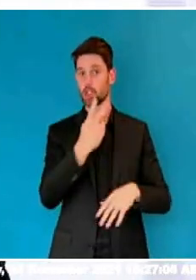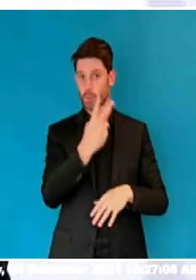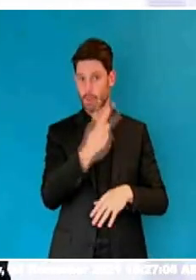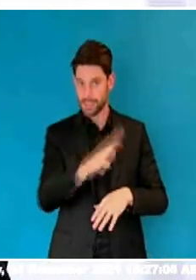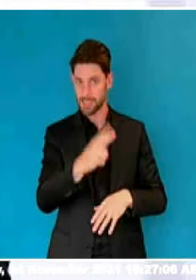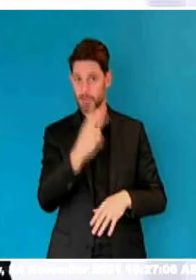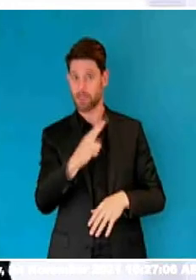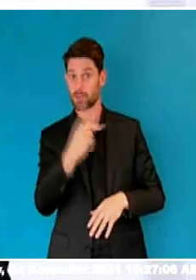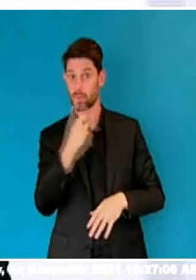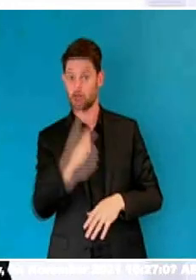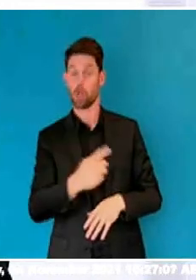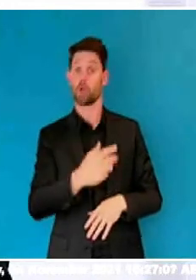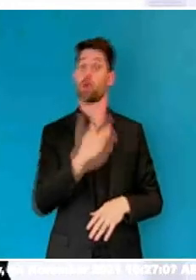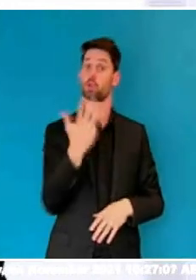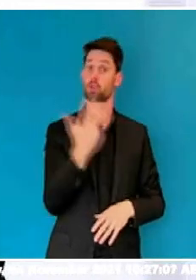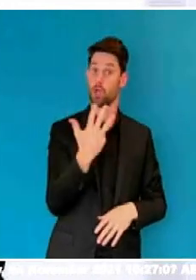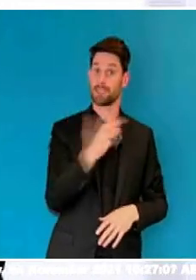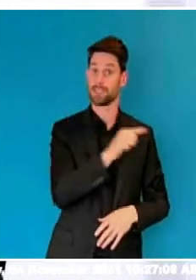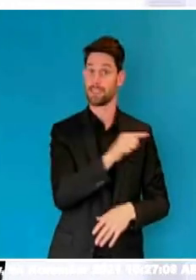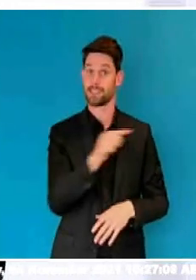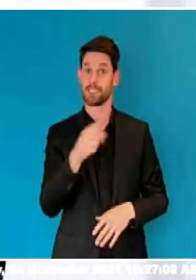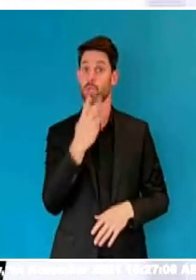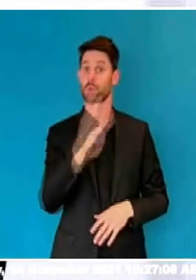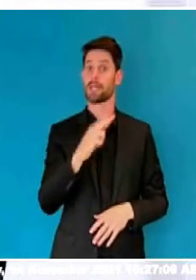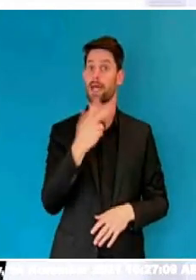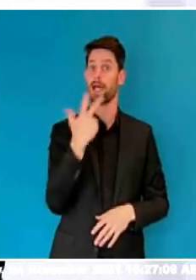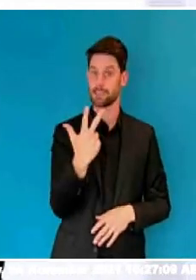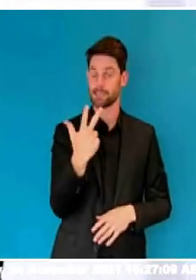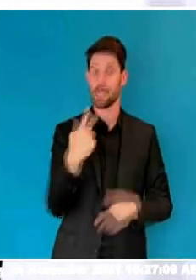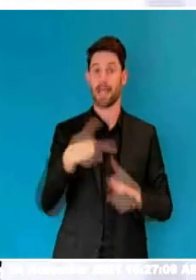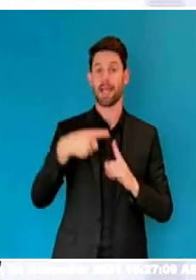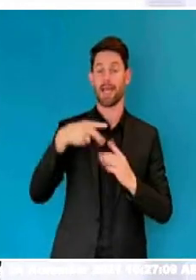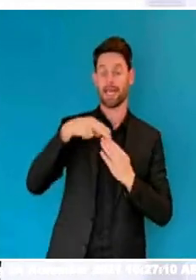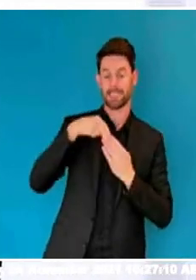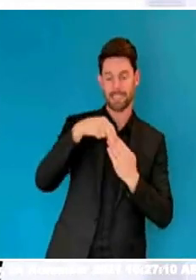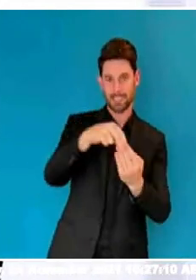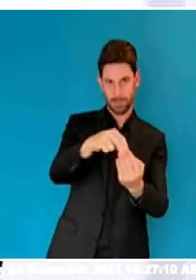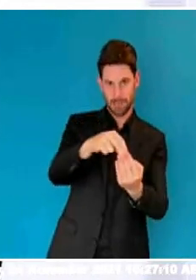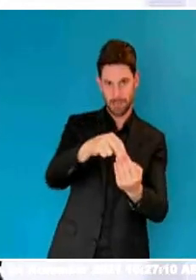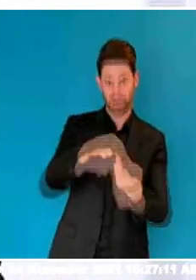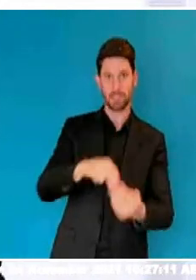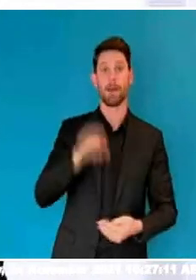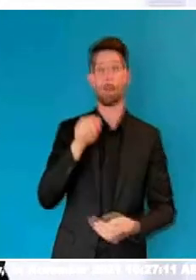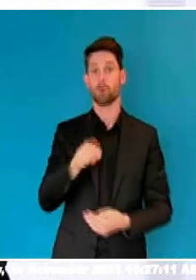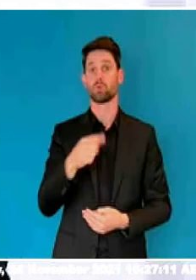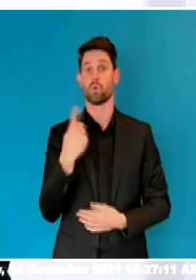19 28 with annexures 19 28.1 through to 19 28.5.